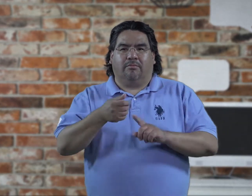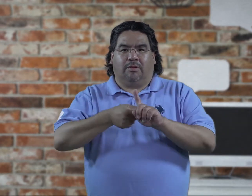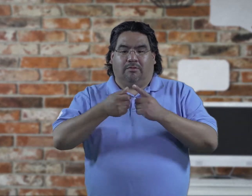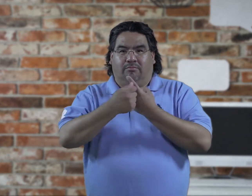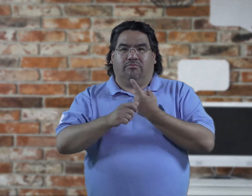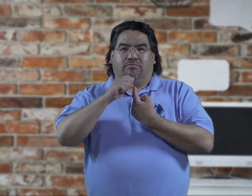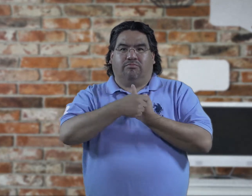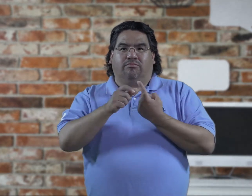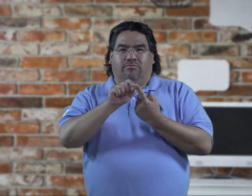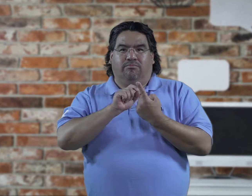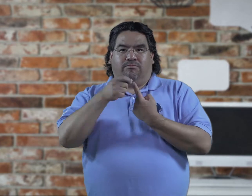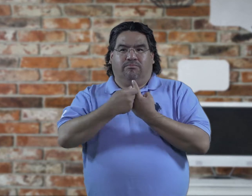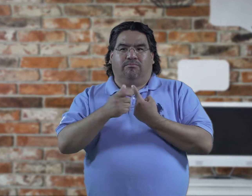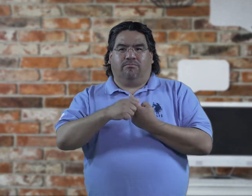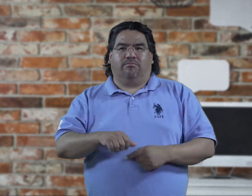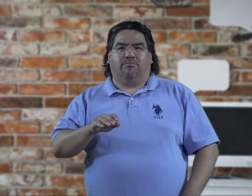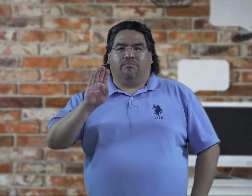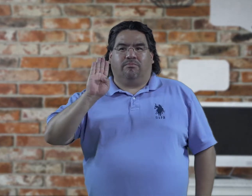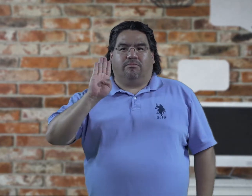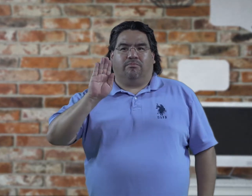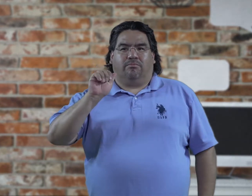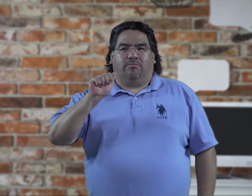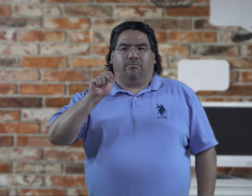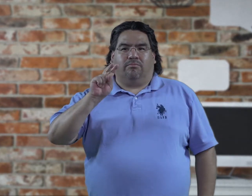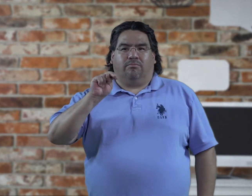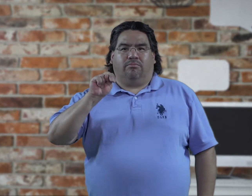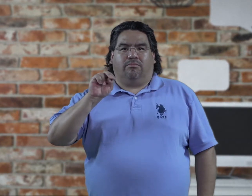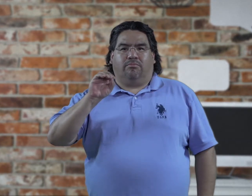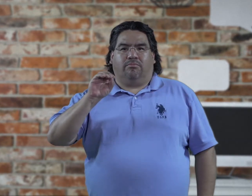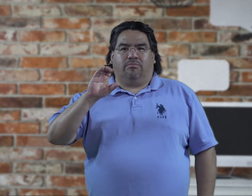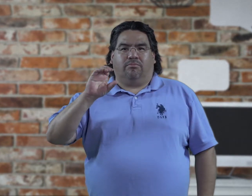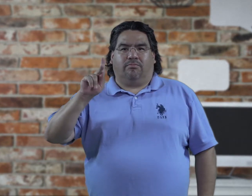Banana Bannock